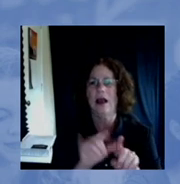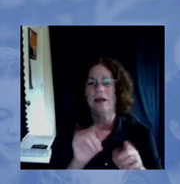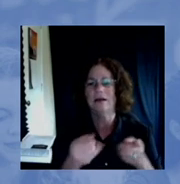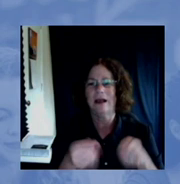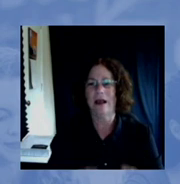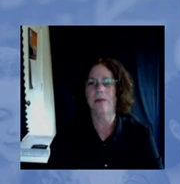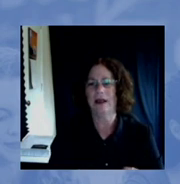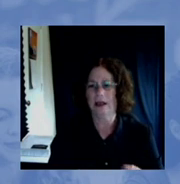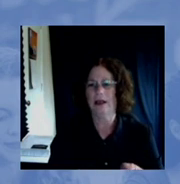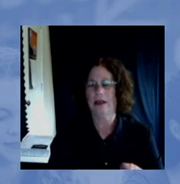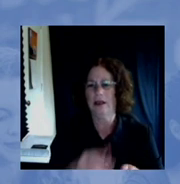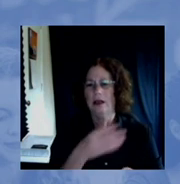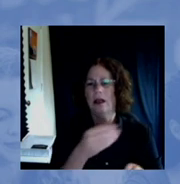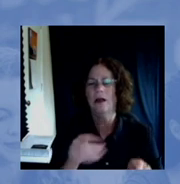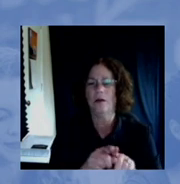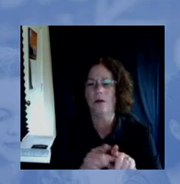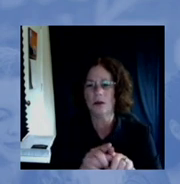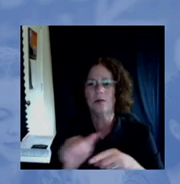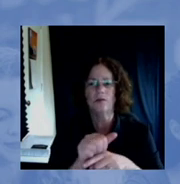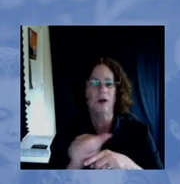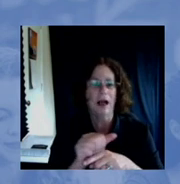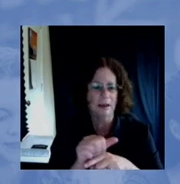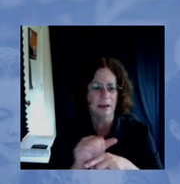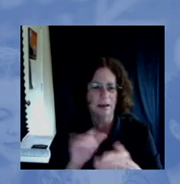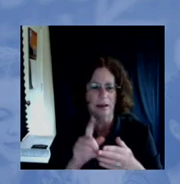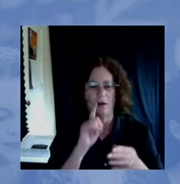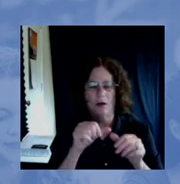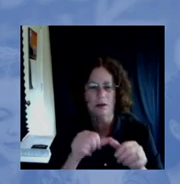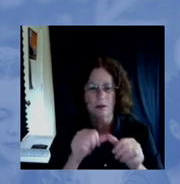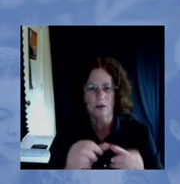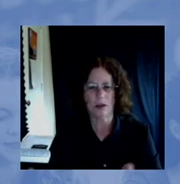THEN HAVING PRACTICES IN PLACE THAT ARE CONSTANTLY TRYING TO CORRECT AND ACCELERATE THE WORK